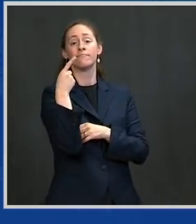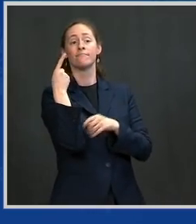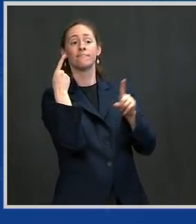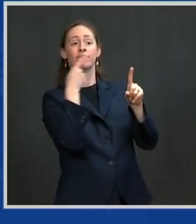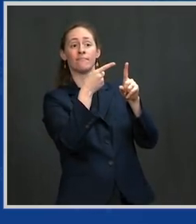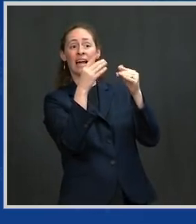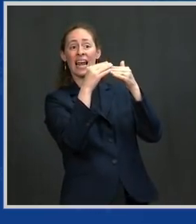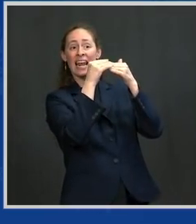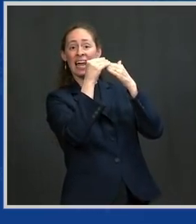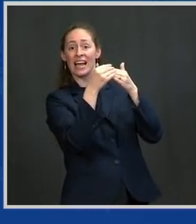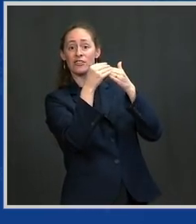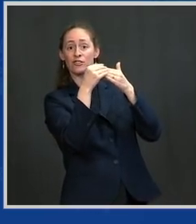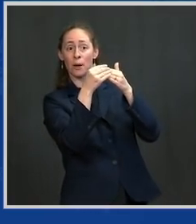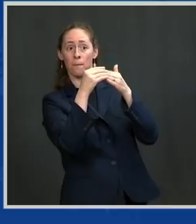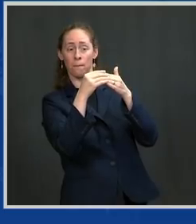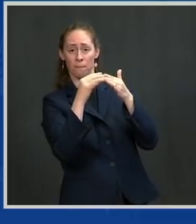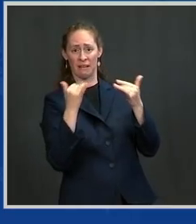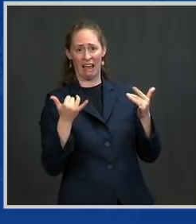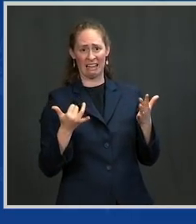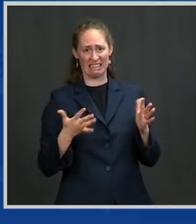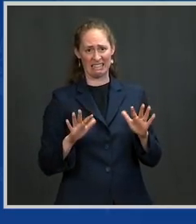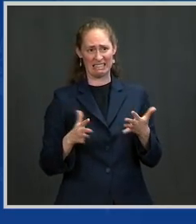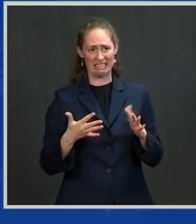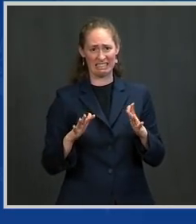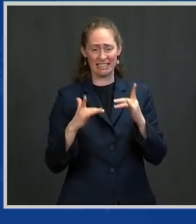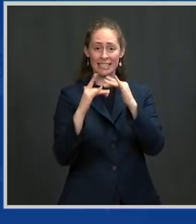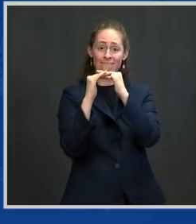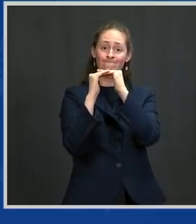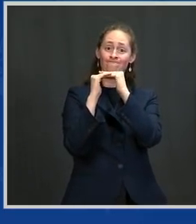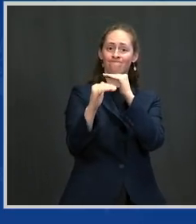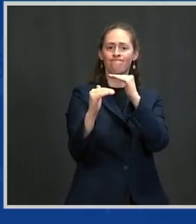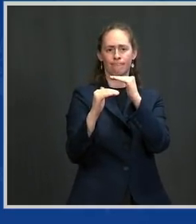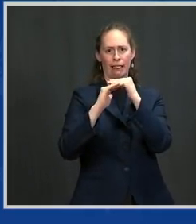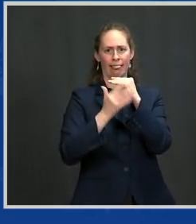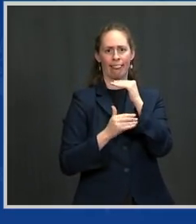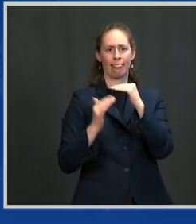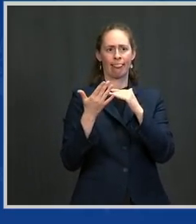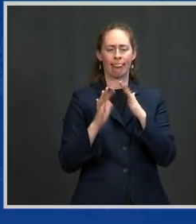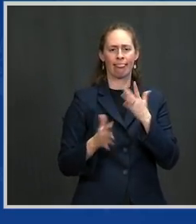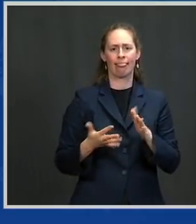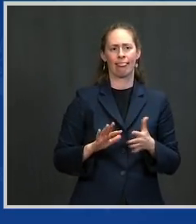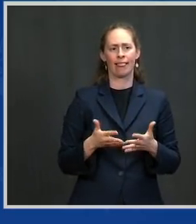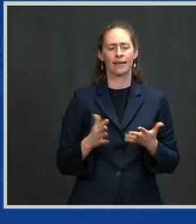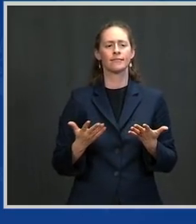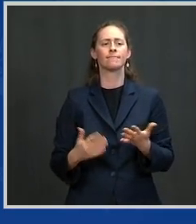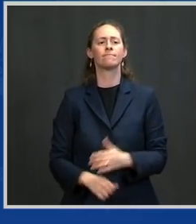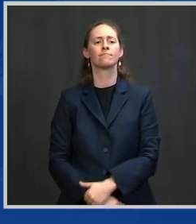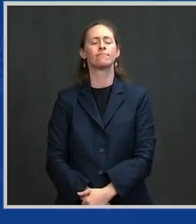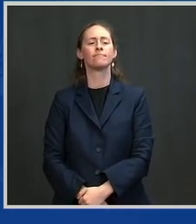and the Trump wing of the party is the bulk of the party,